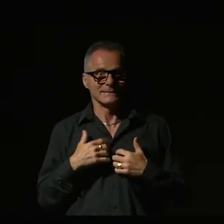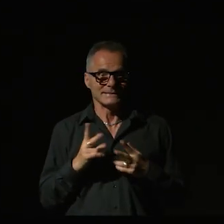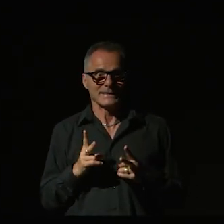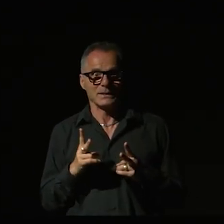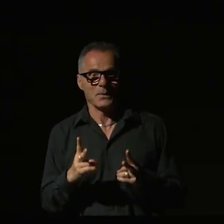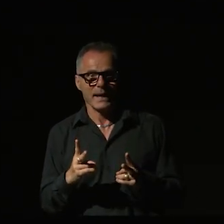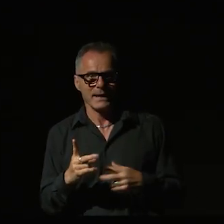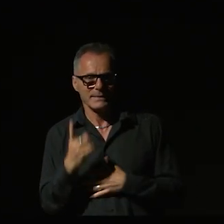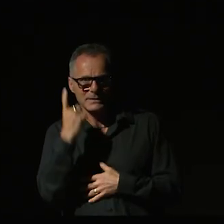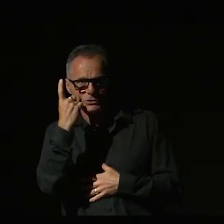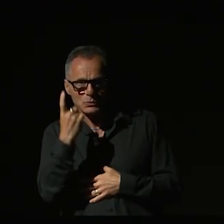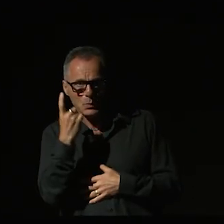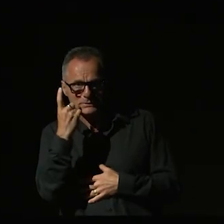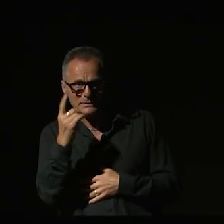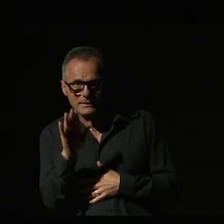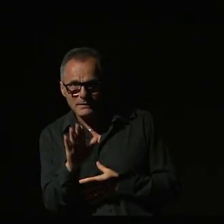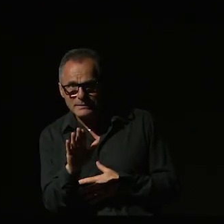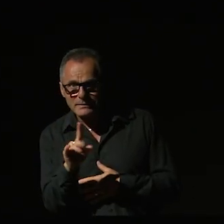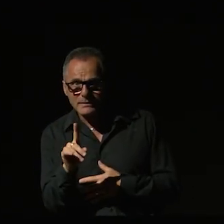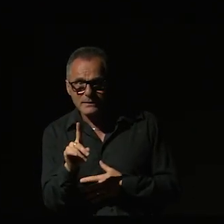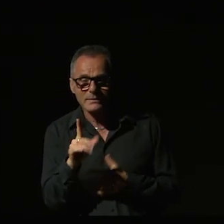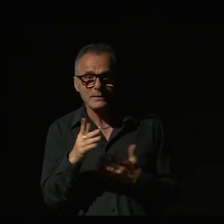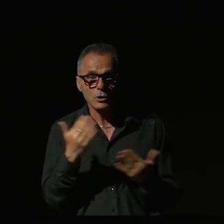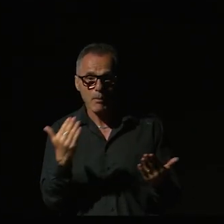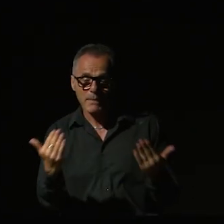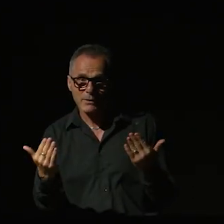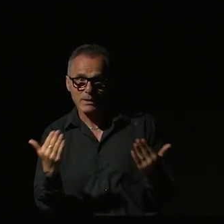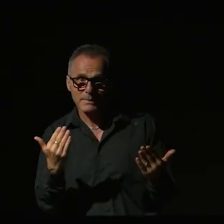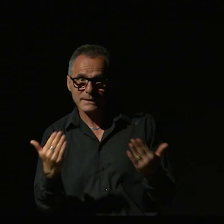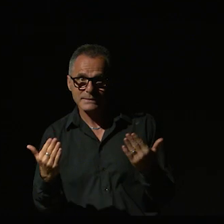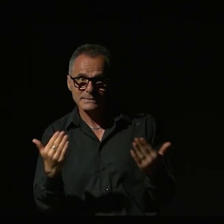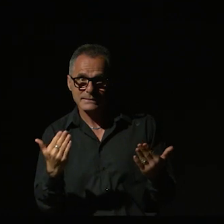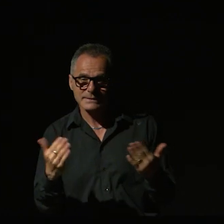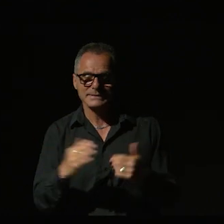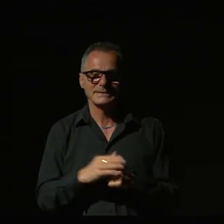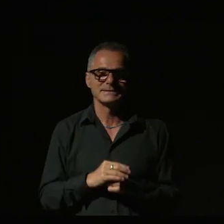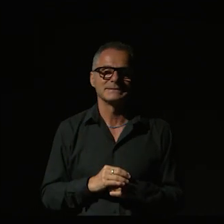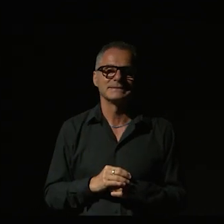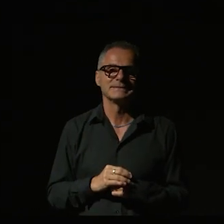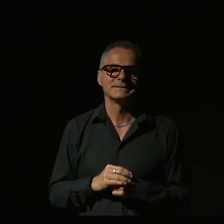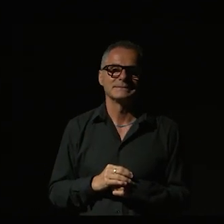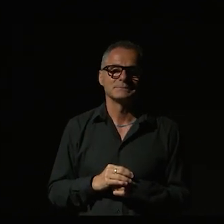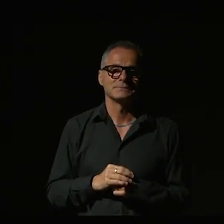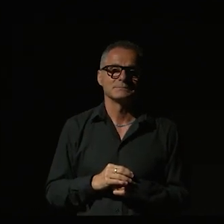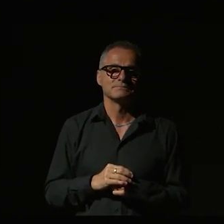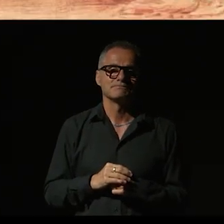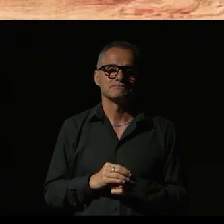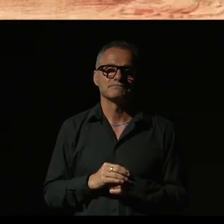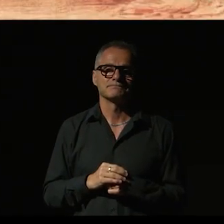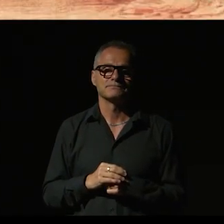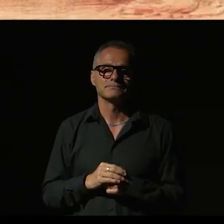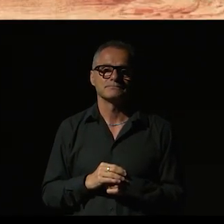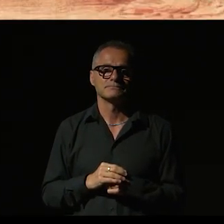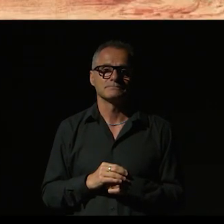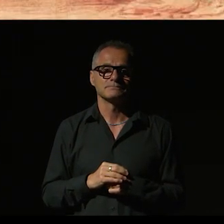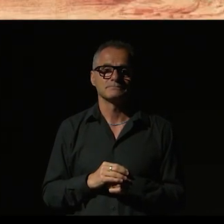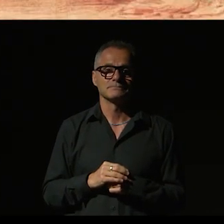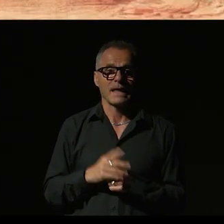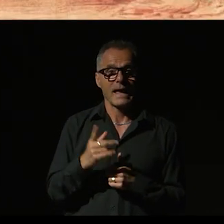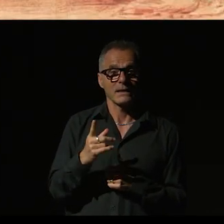one wonders about the comparability of the two of them. And we know just a couple of other instances